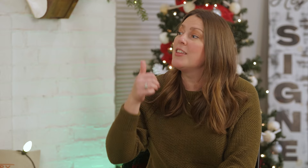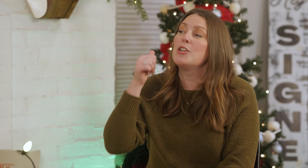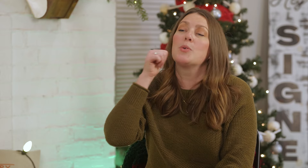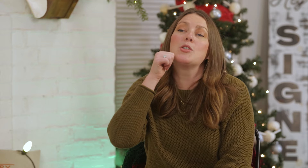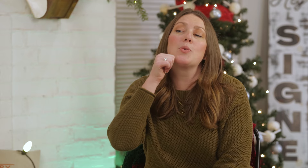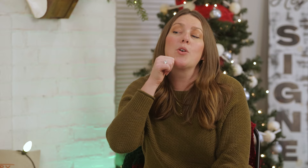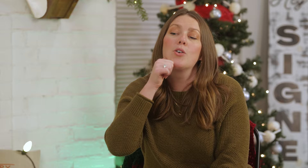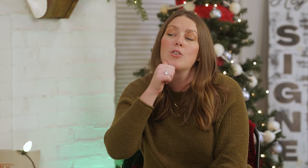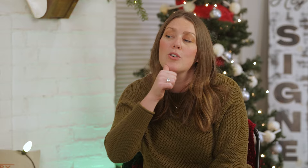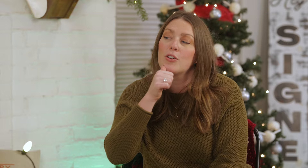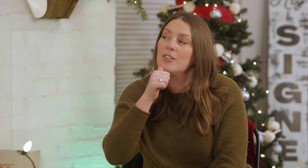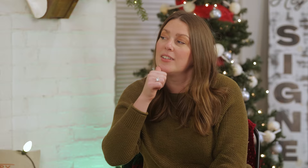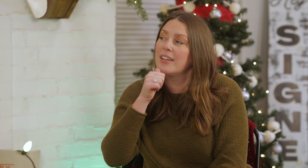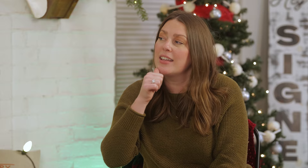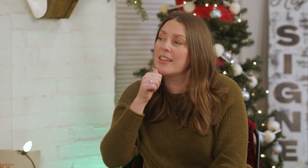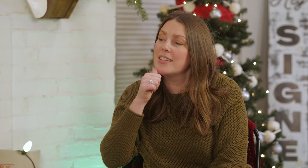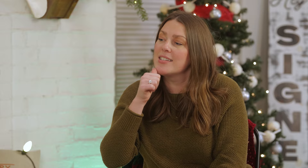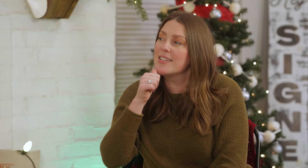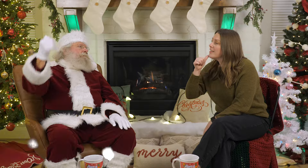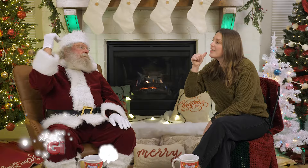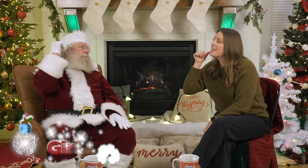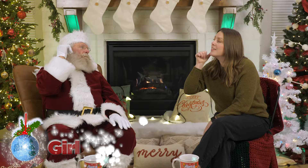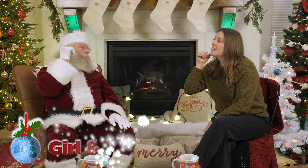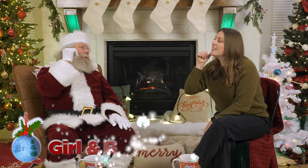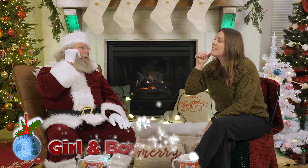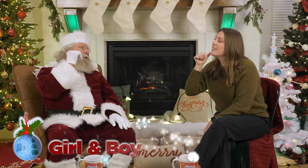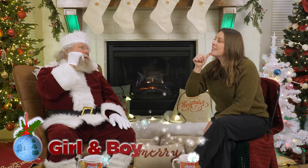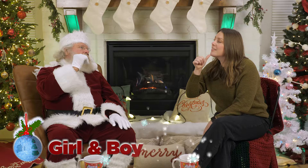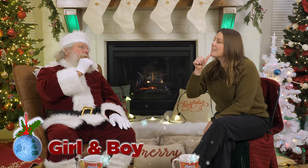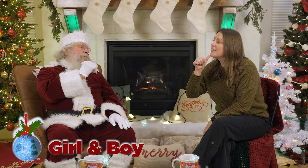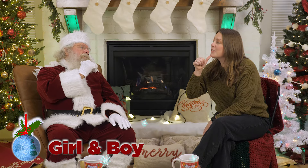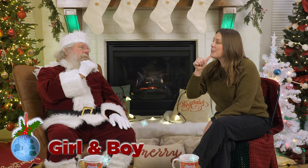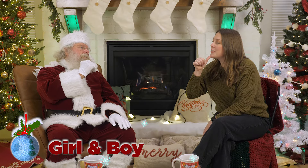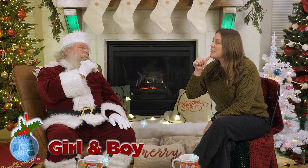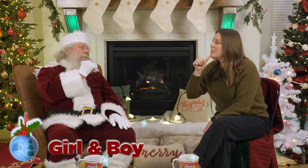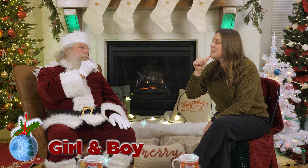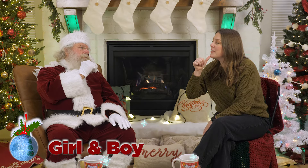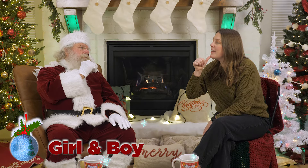then you would do girl like this girl, girl.